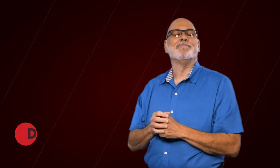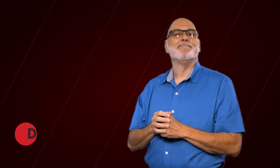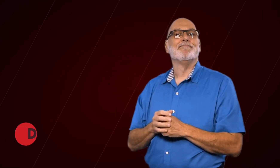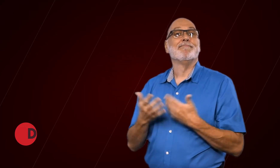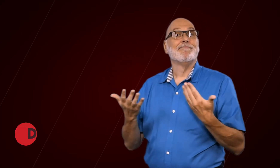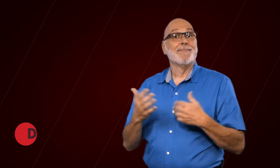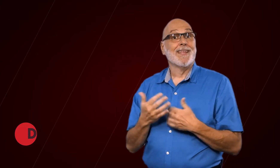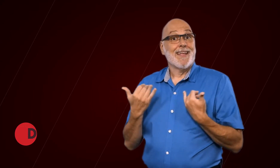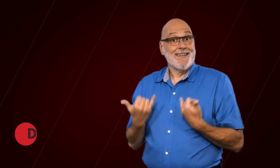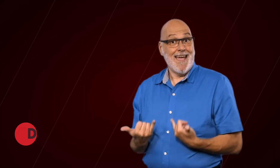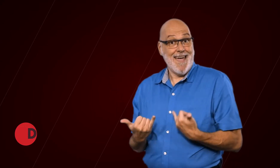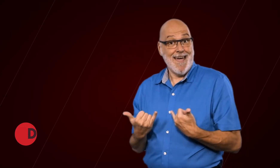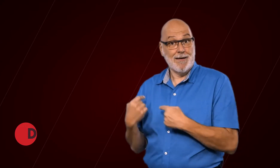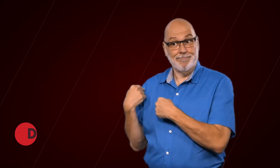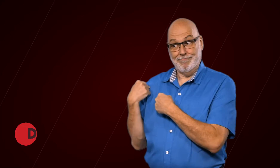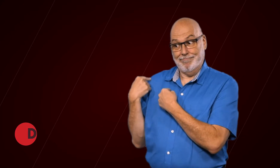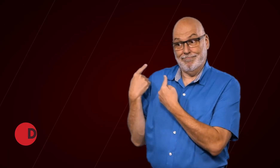Since then passing